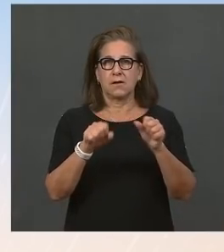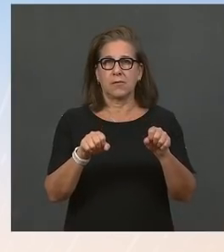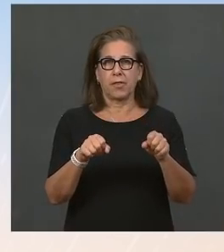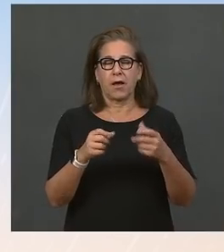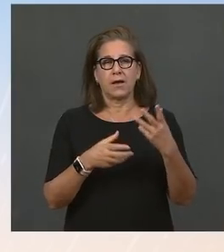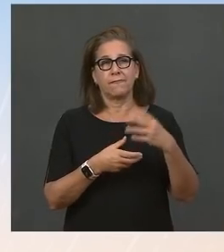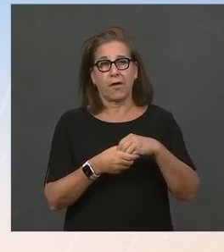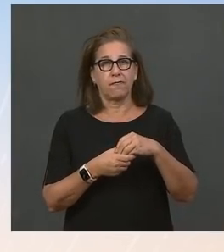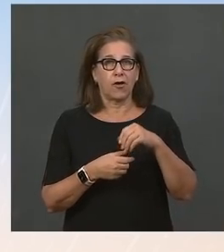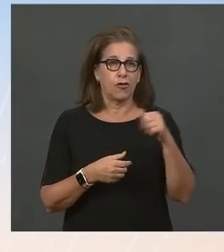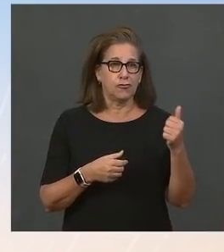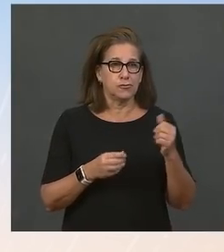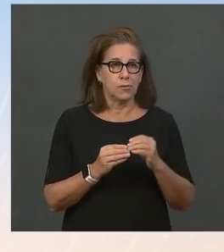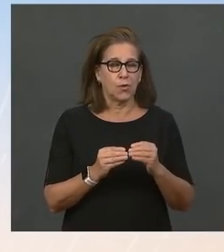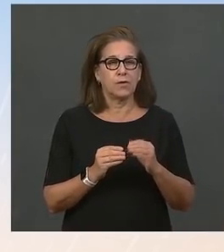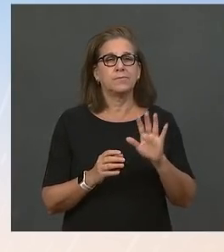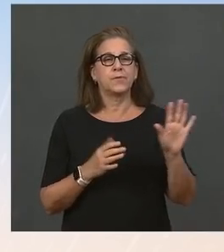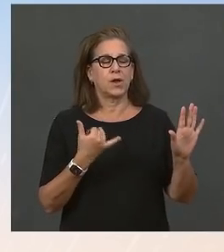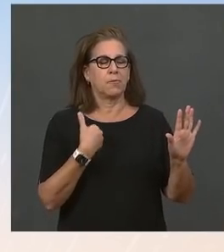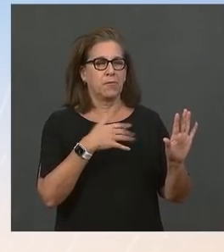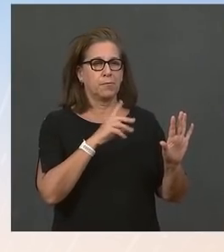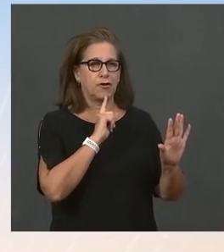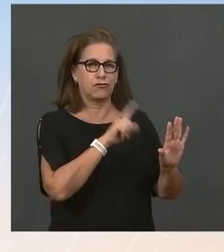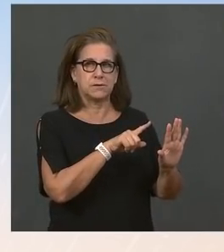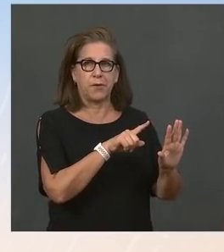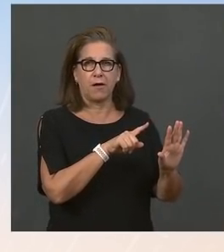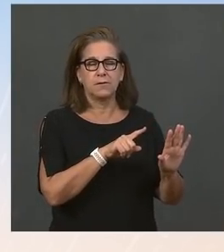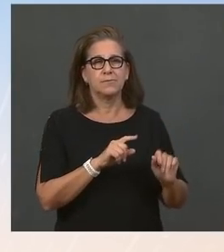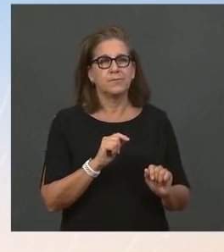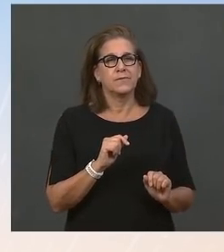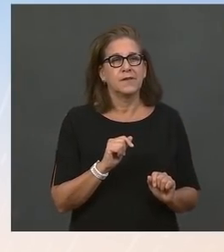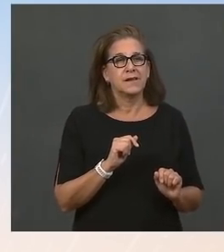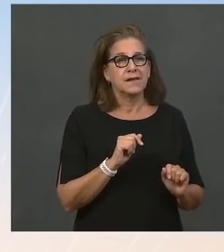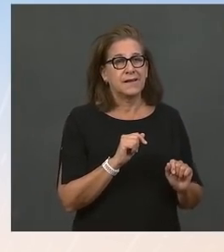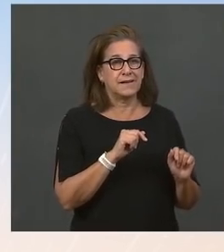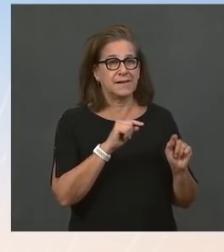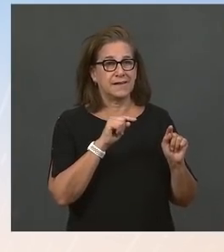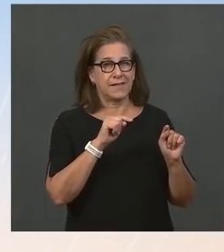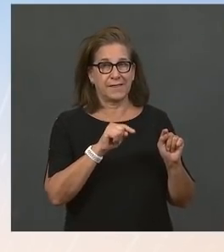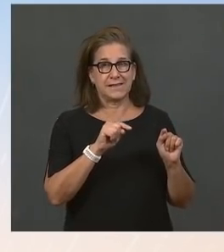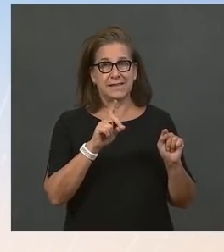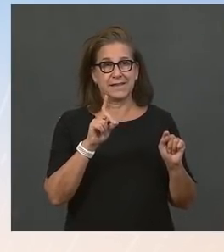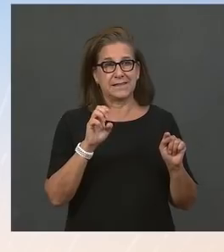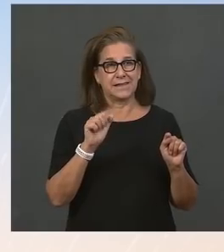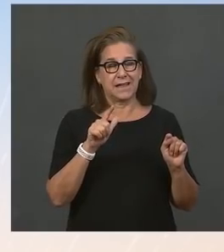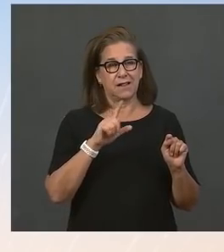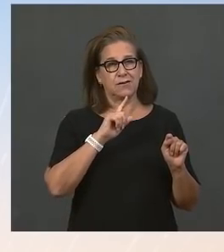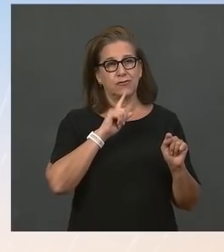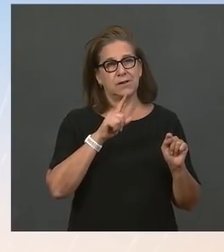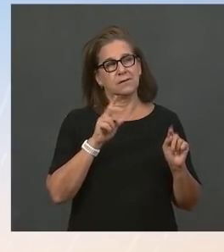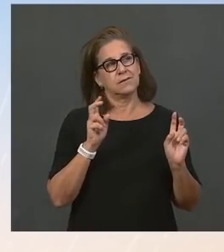that this is -- this package is on track to be -- to represent or to direct the most fundamental shift